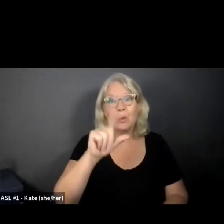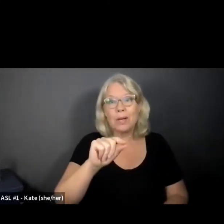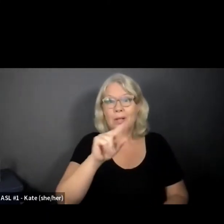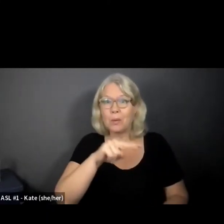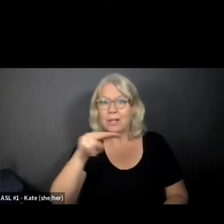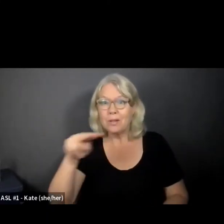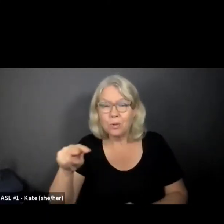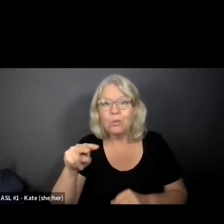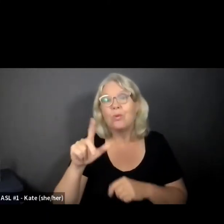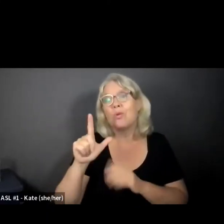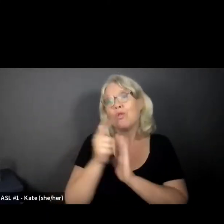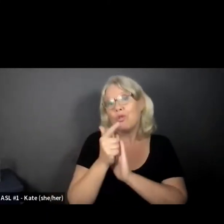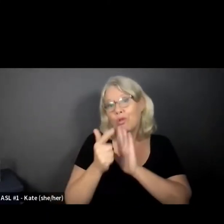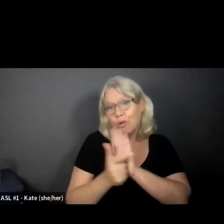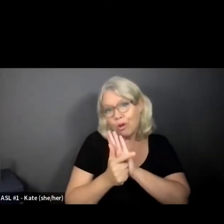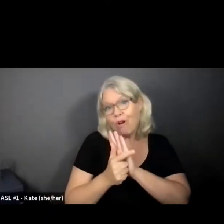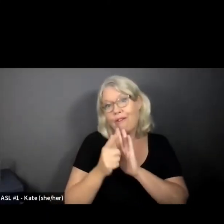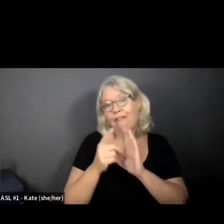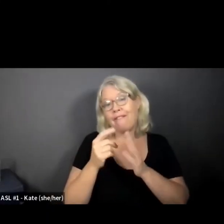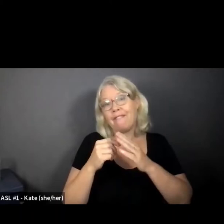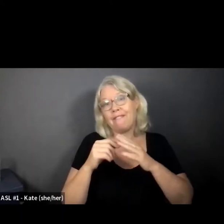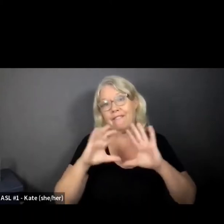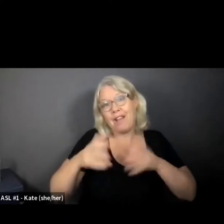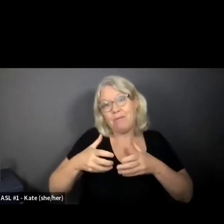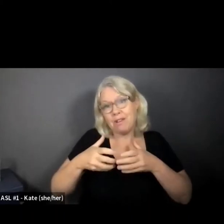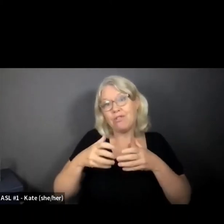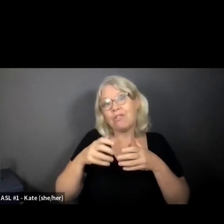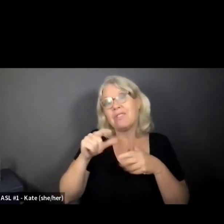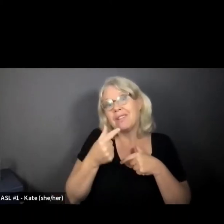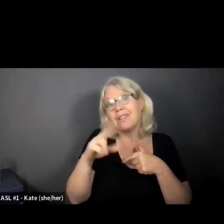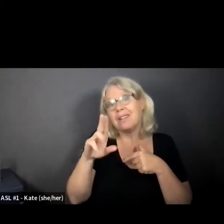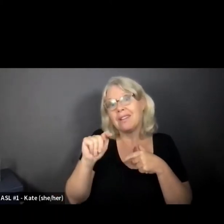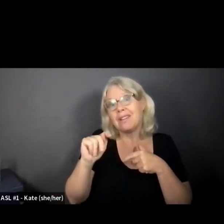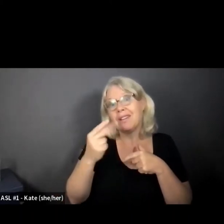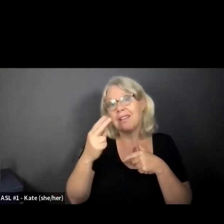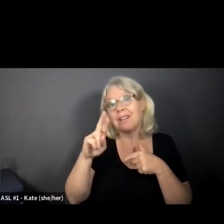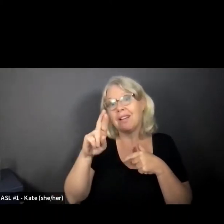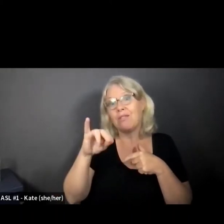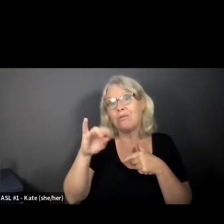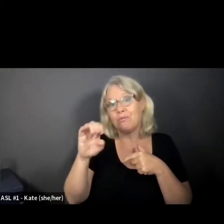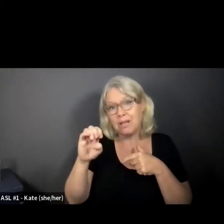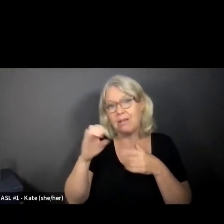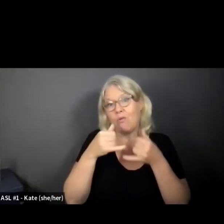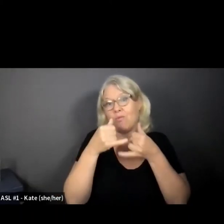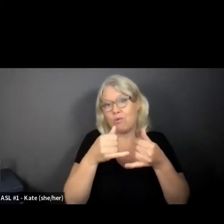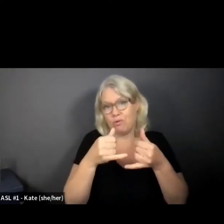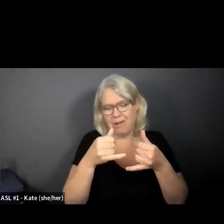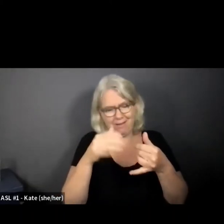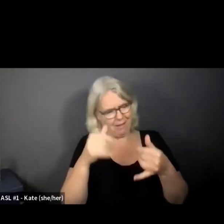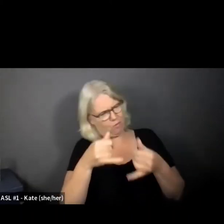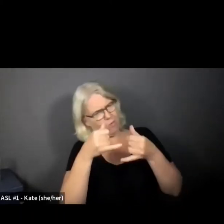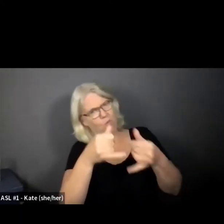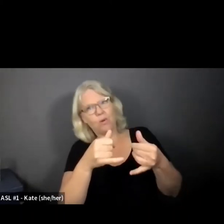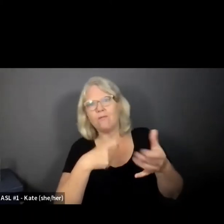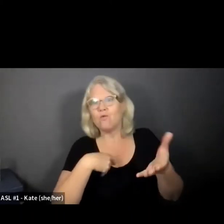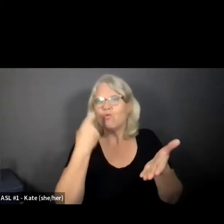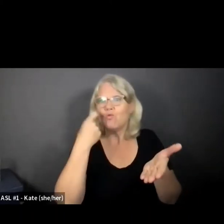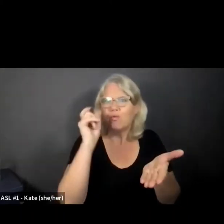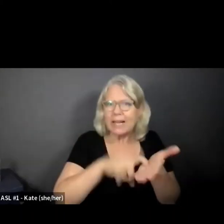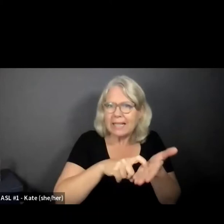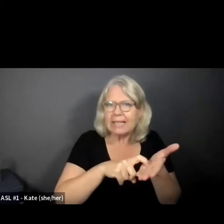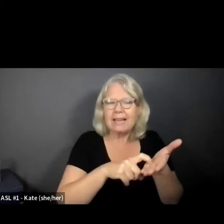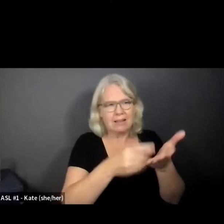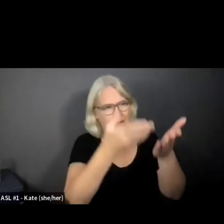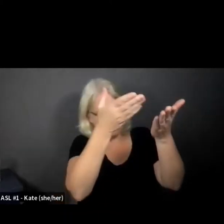FOUNDATION GUTHRIE AWARD WHICH RECOGNIZES EXCEPTIONAL ACCESS CHAMPIONS.